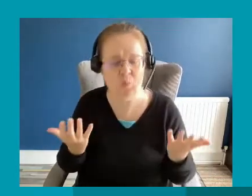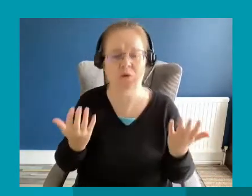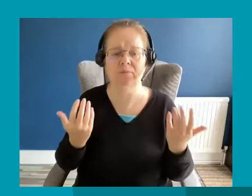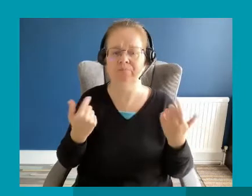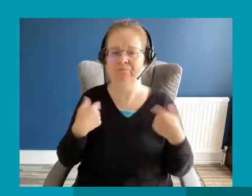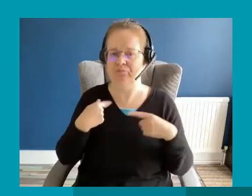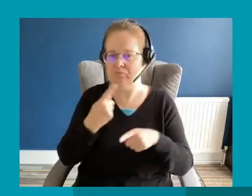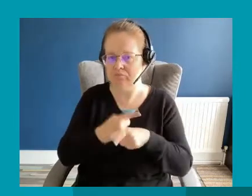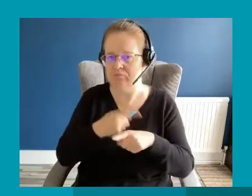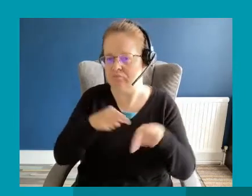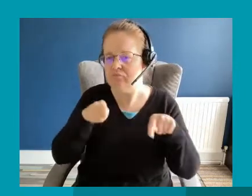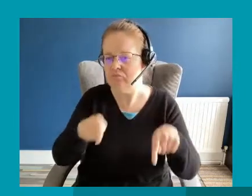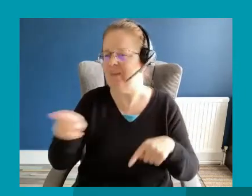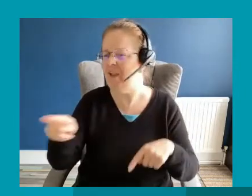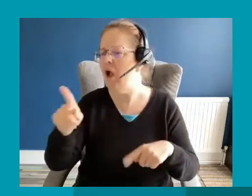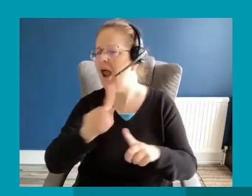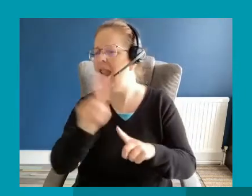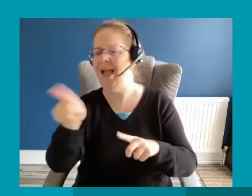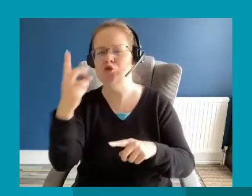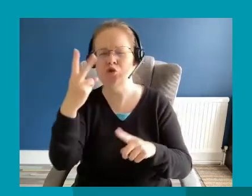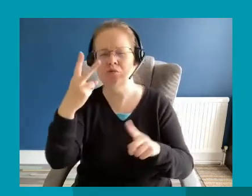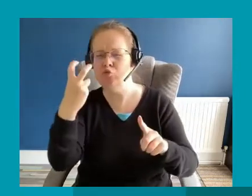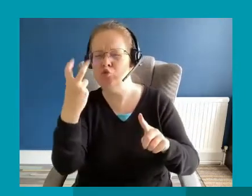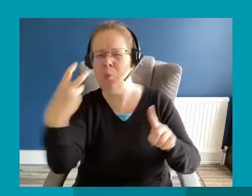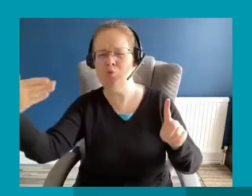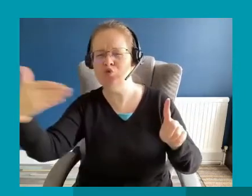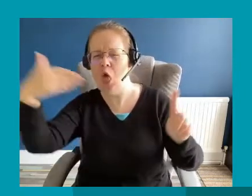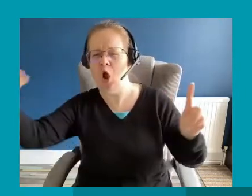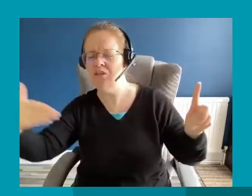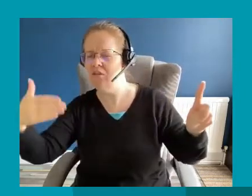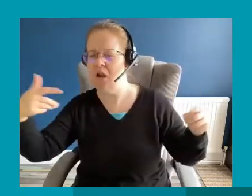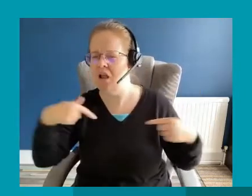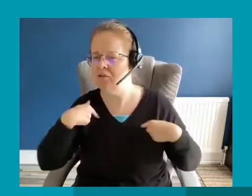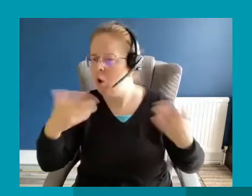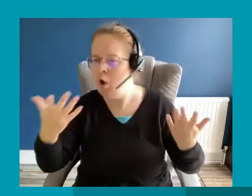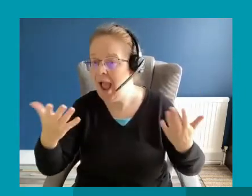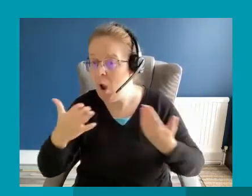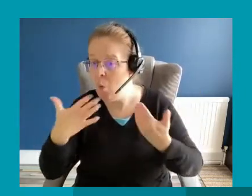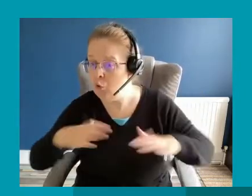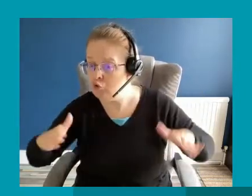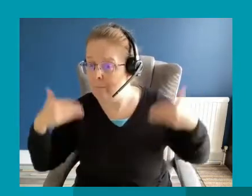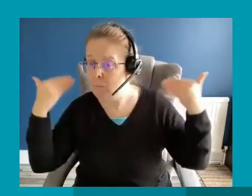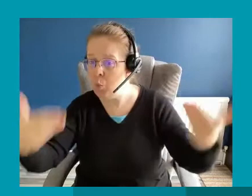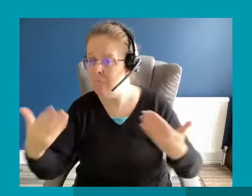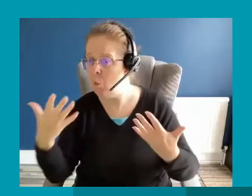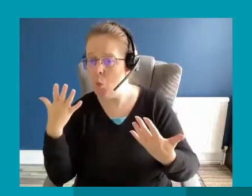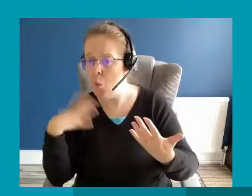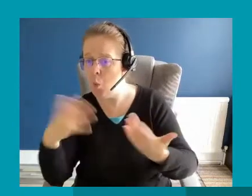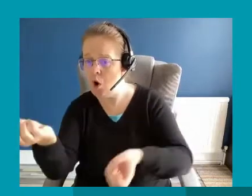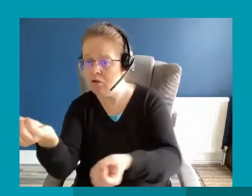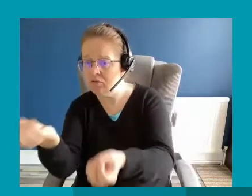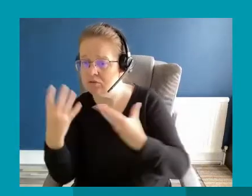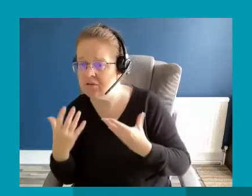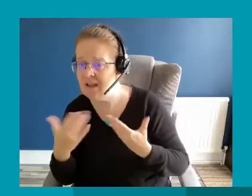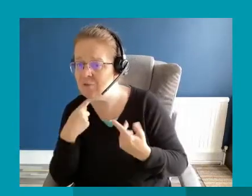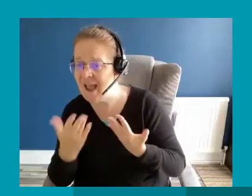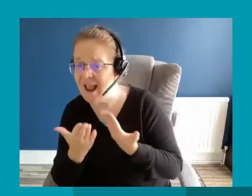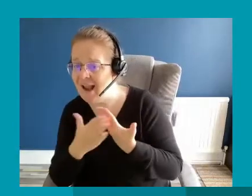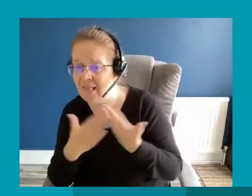in a couple of slides further down shall we move on or does anyone else want to have an opportunity to to say